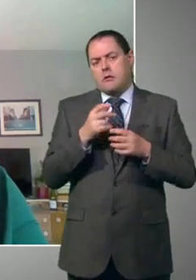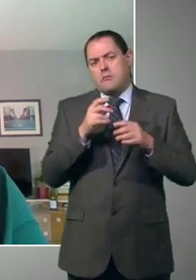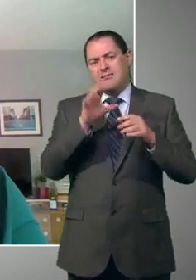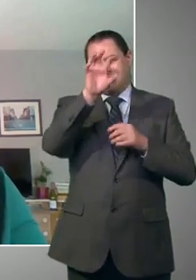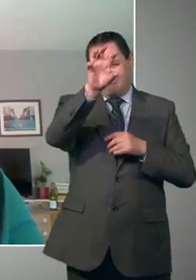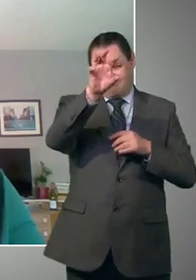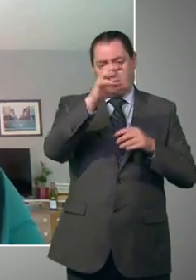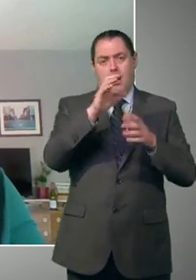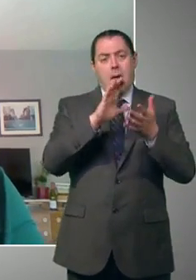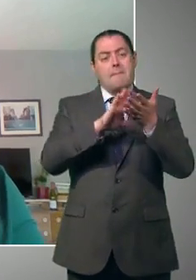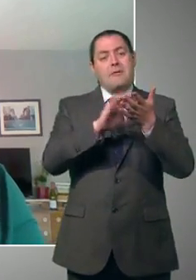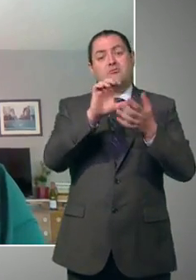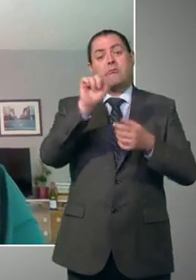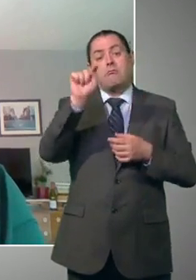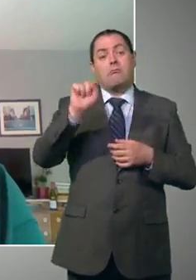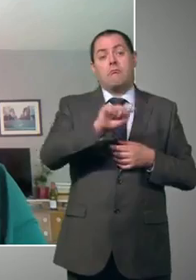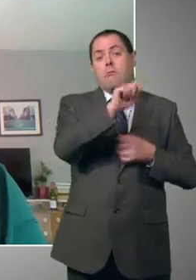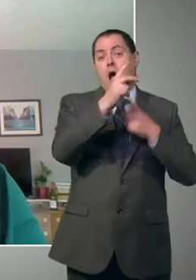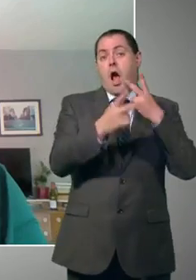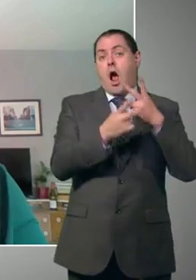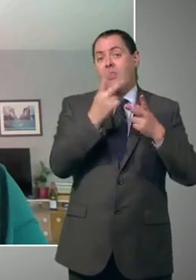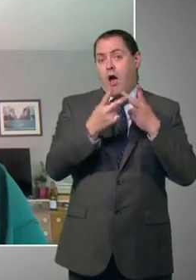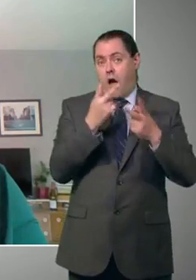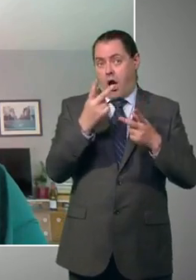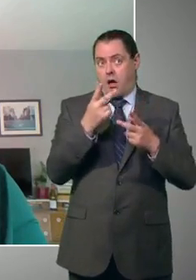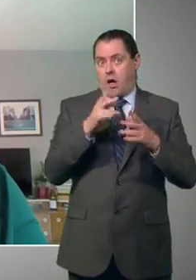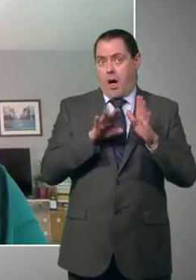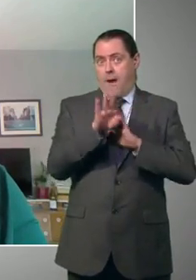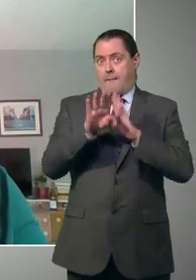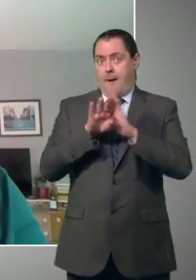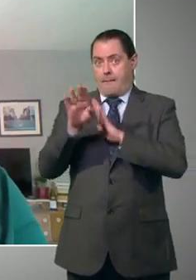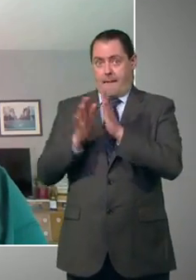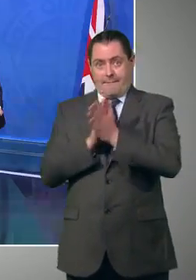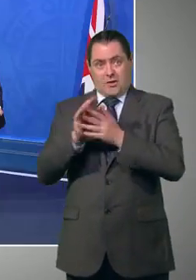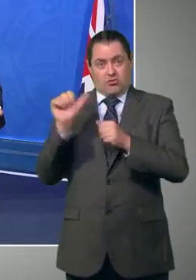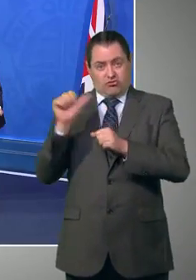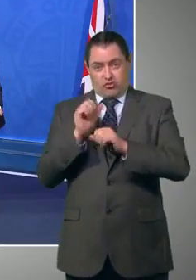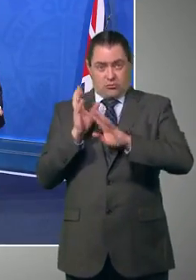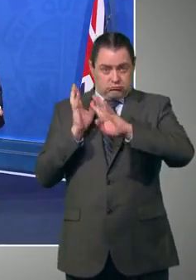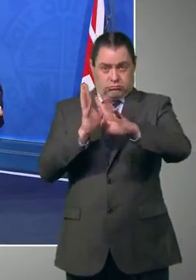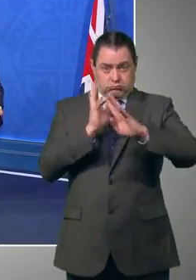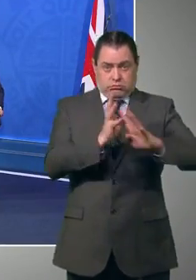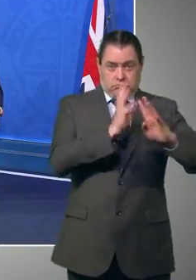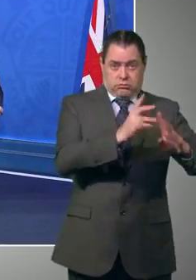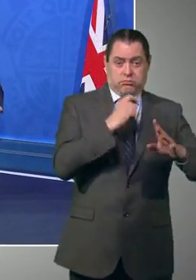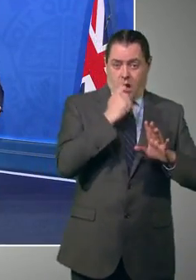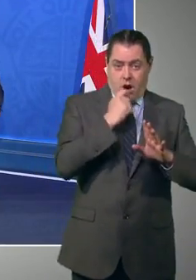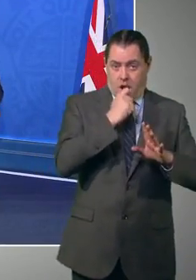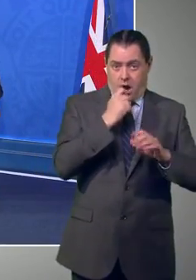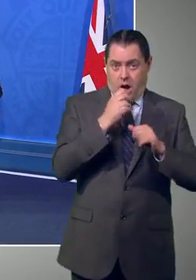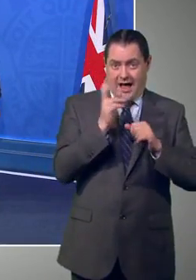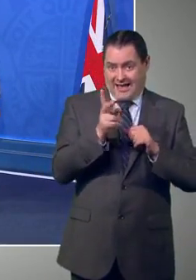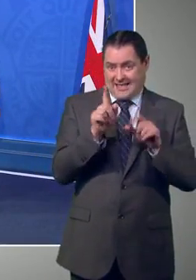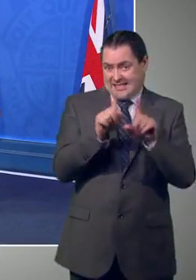rising very fast. should these places now be getting similar Military surge vaccinations